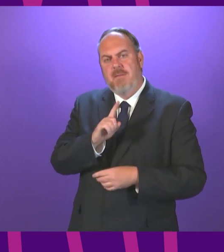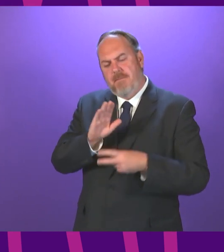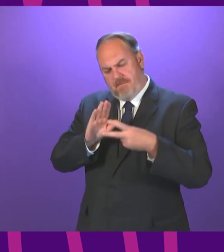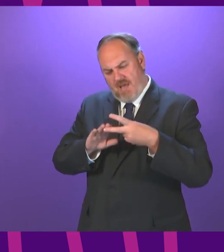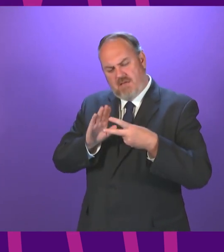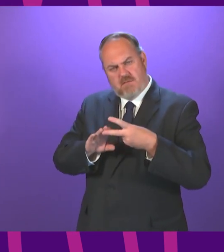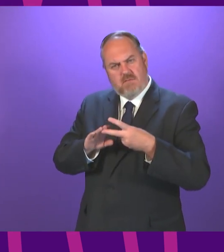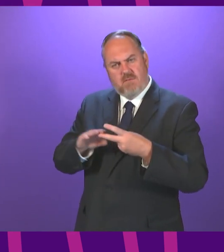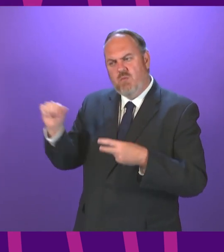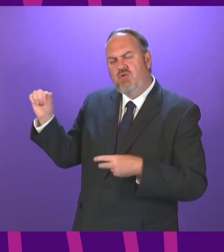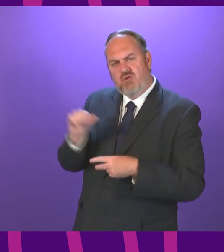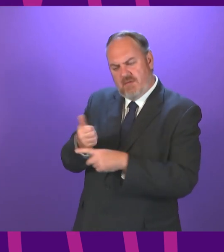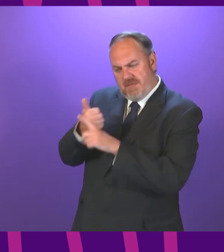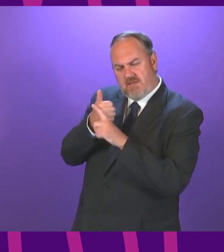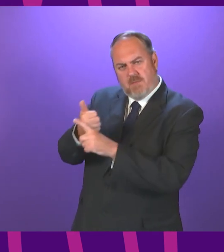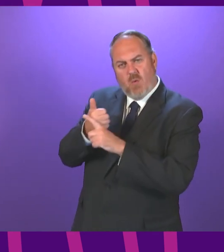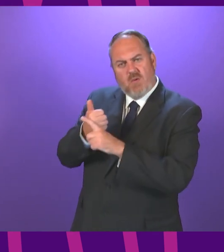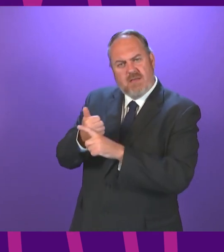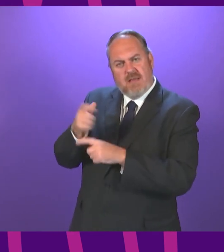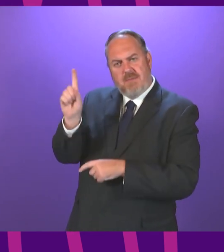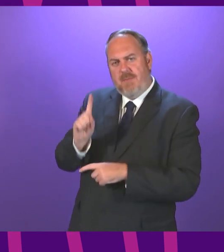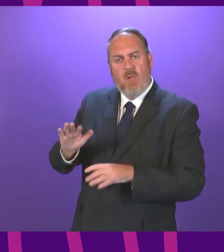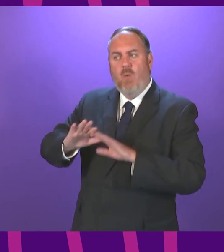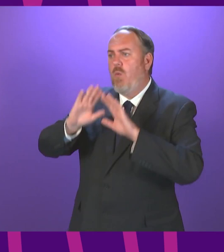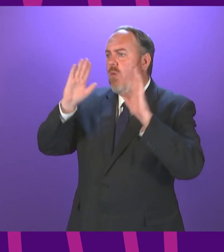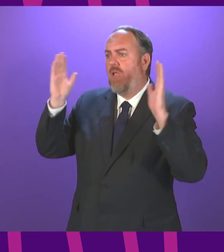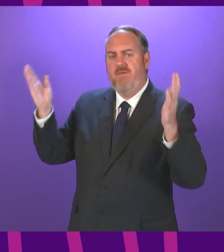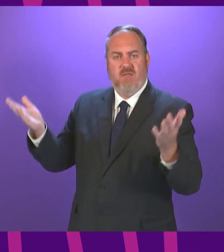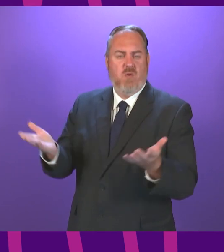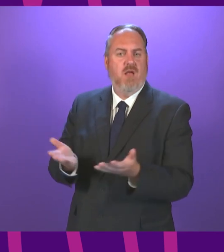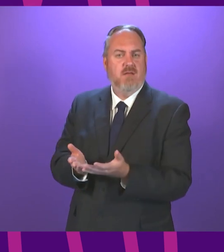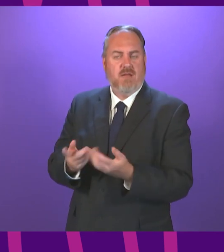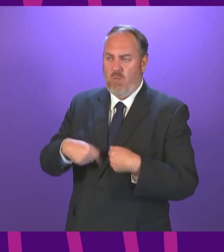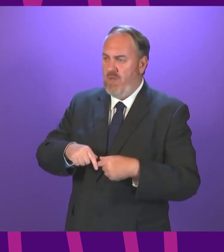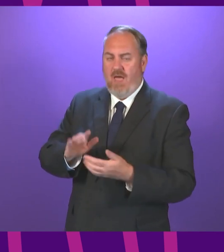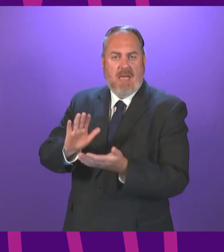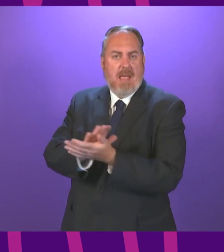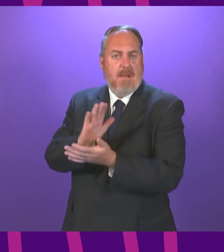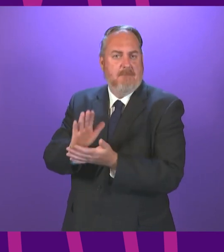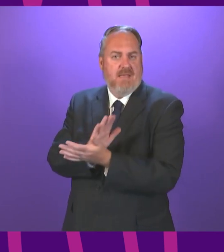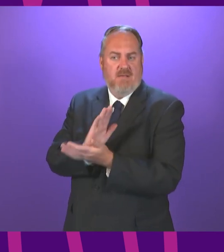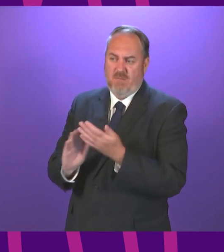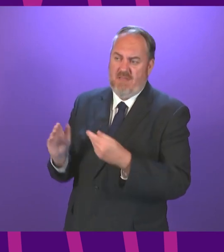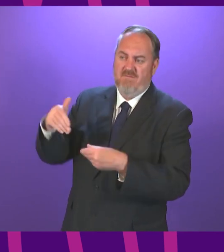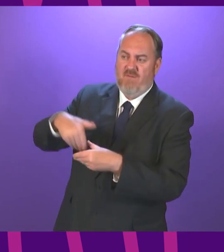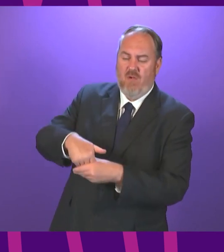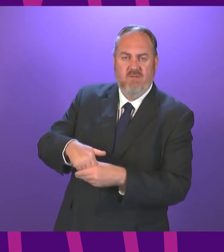vaccination around the globe. We stand ready to do everything that we can, in that regard.